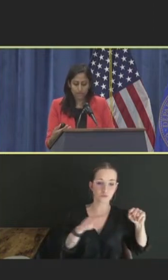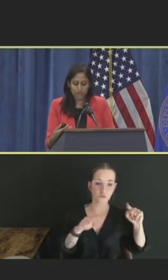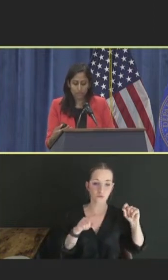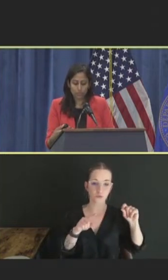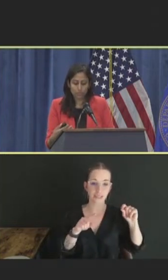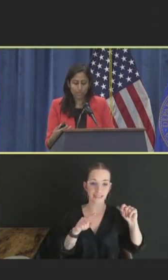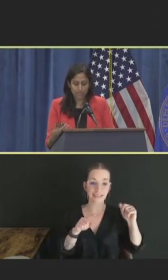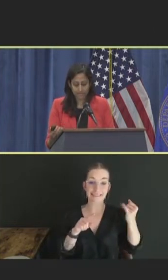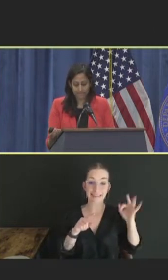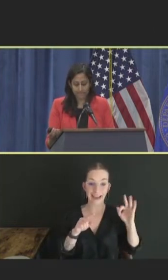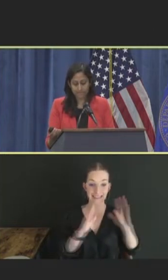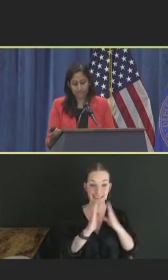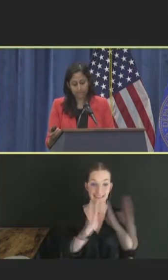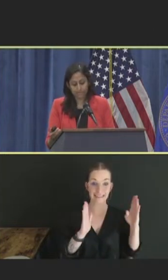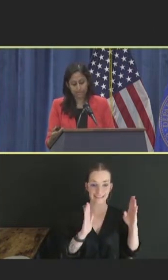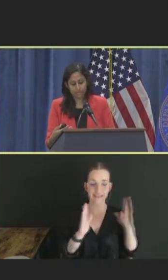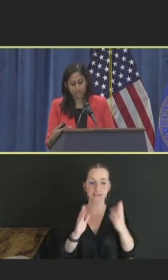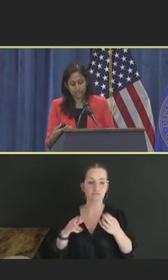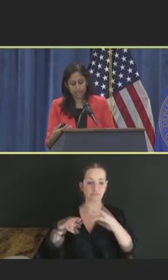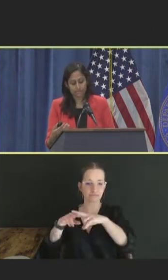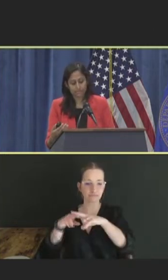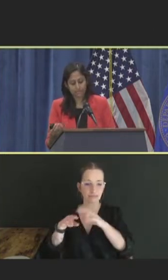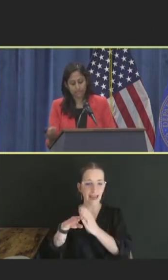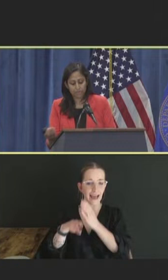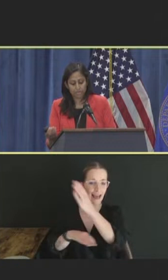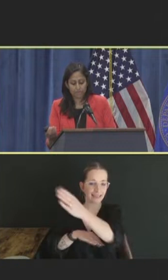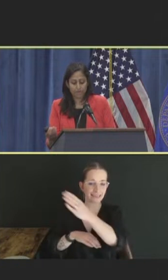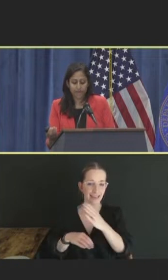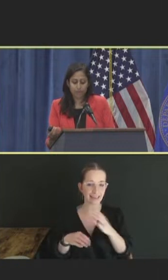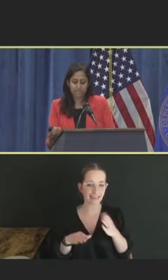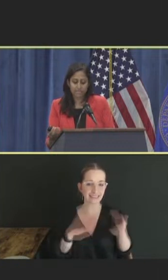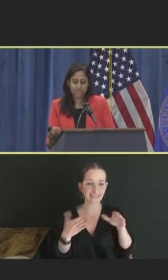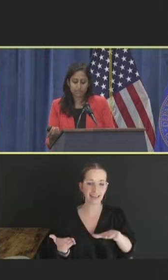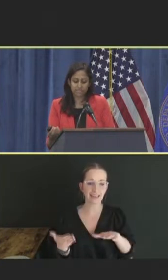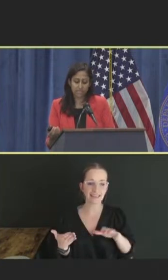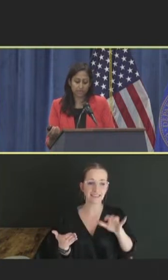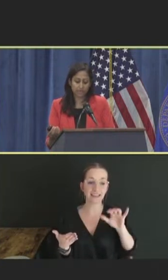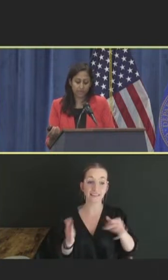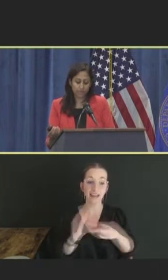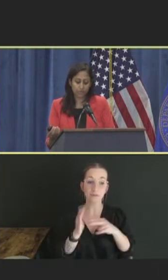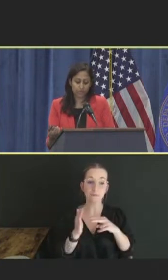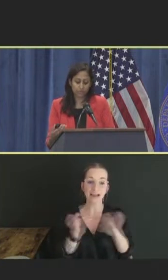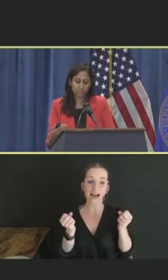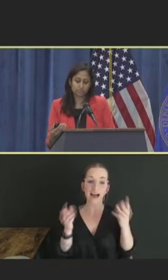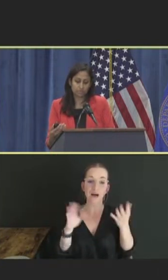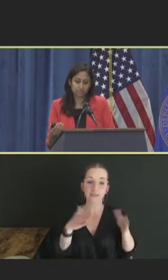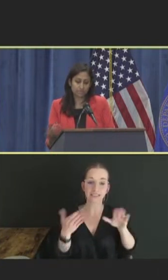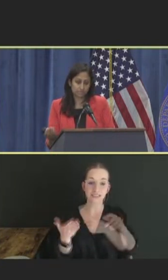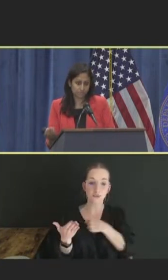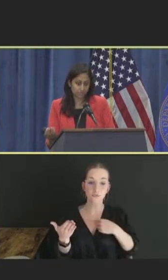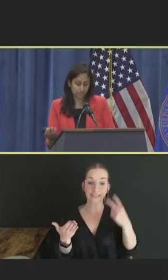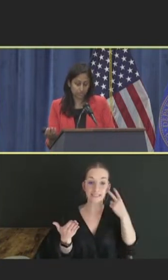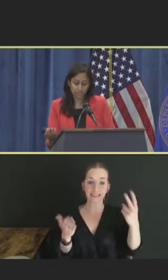So, we're looking at excess deaths, and excess deaths are a measure of how many deaths we're seeing compared with what we would expect to see in a typical year.